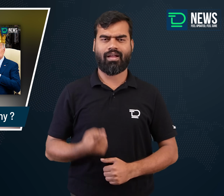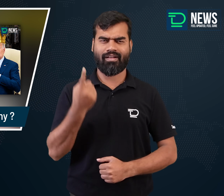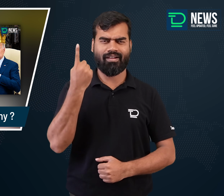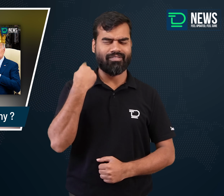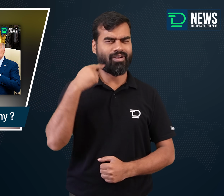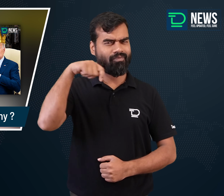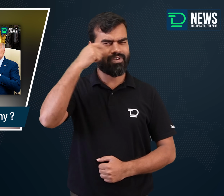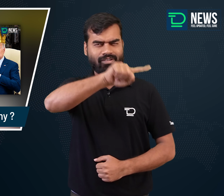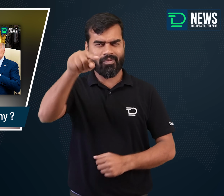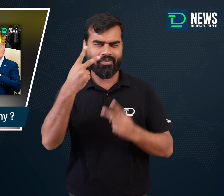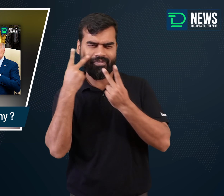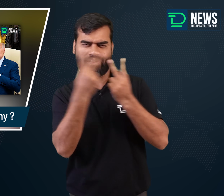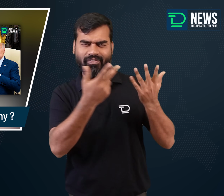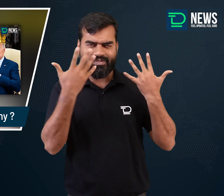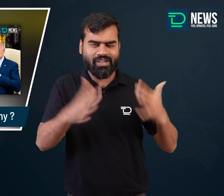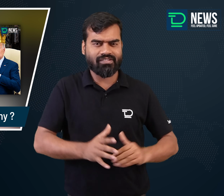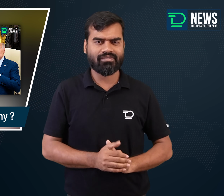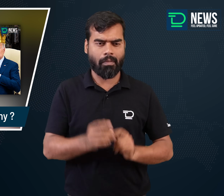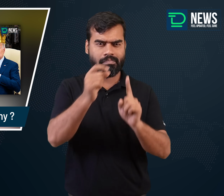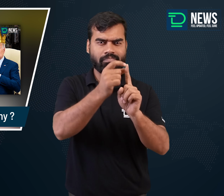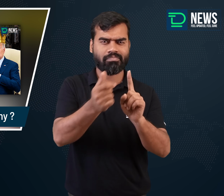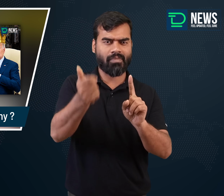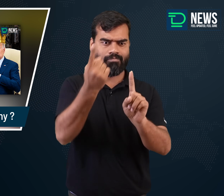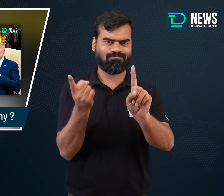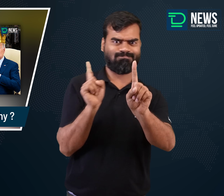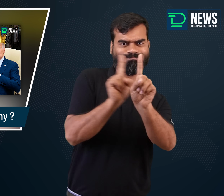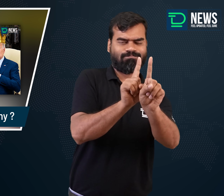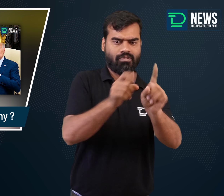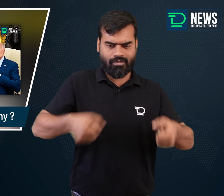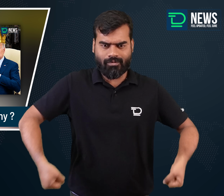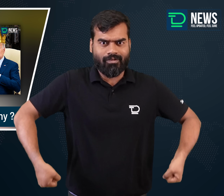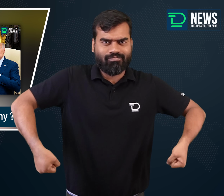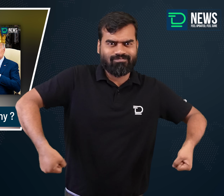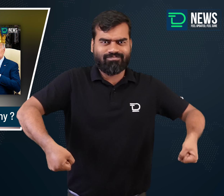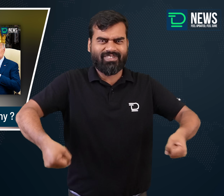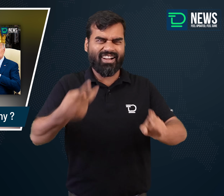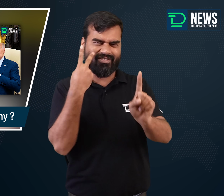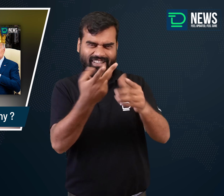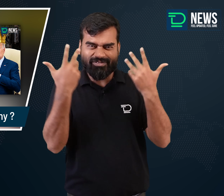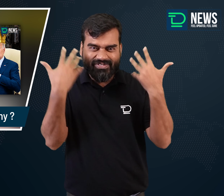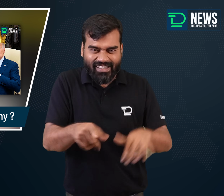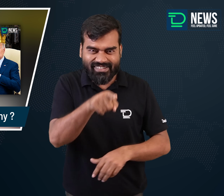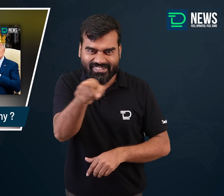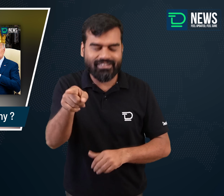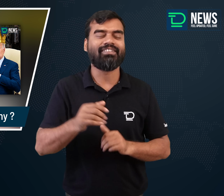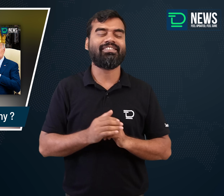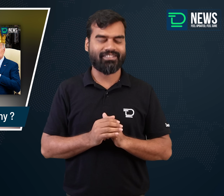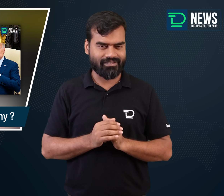Yesterday we posted more about the US presidential securities.